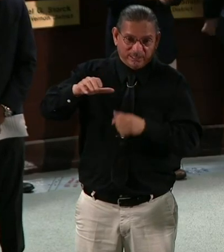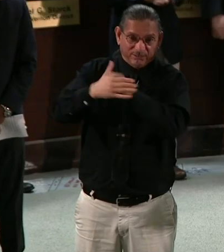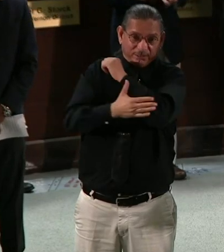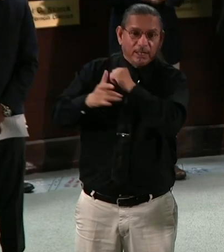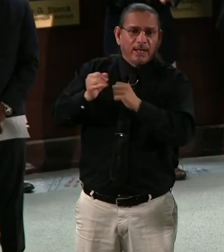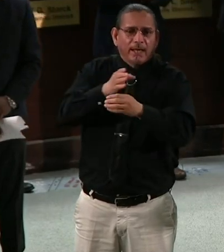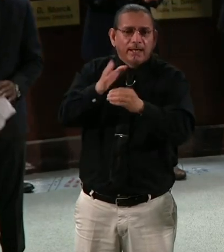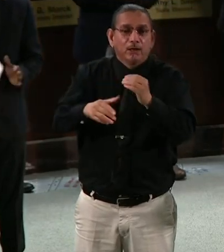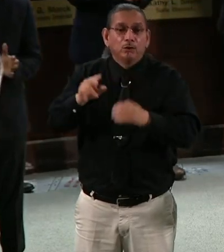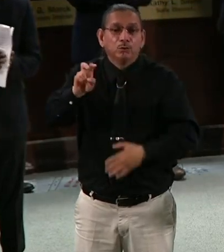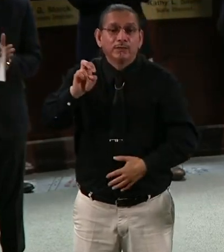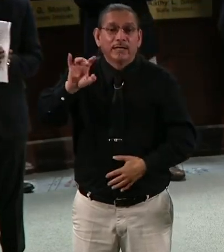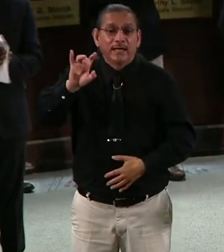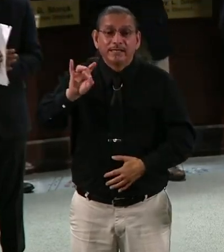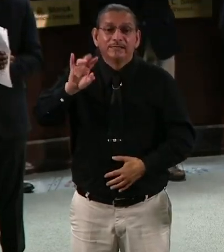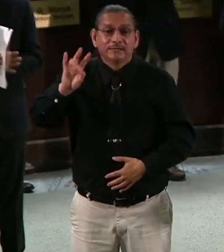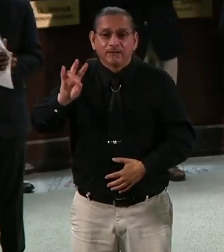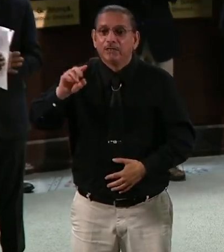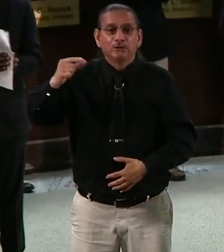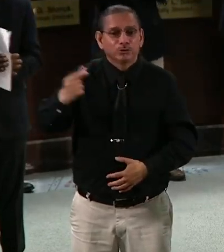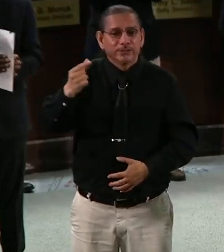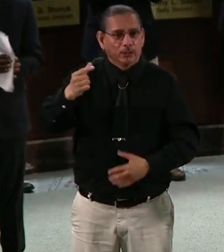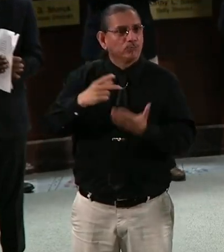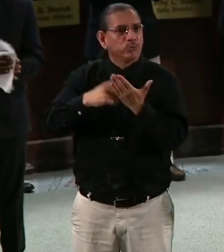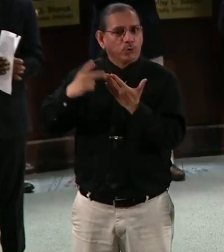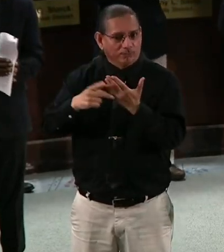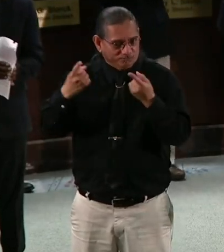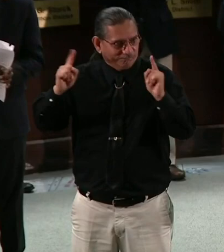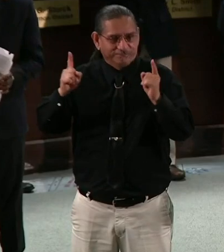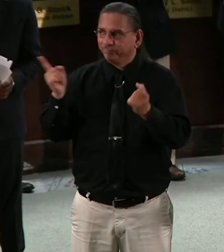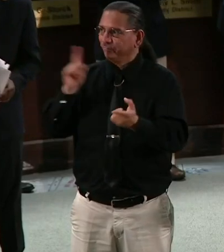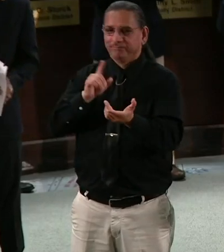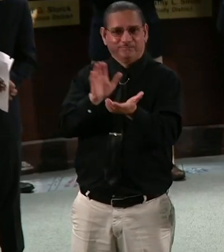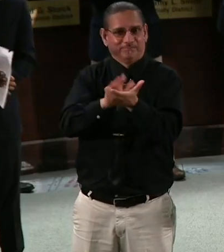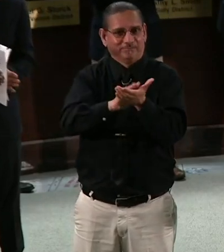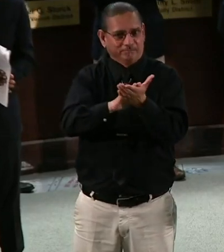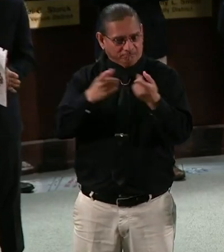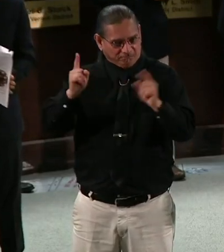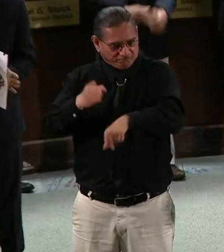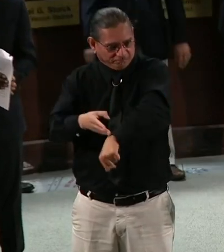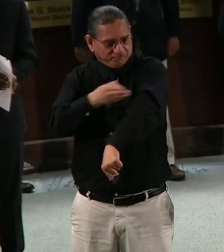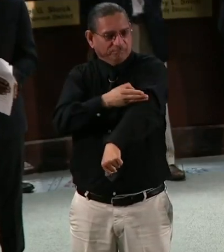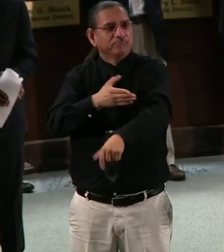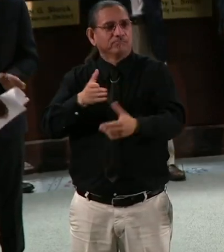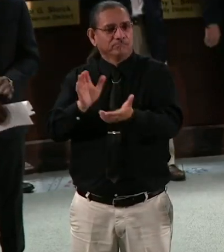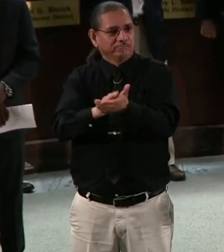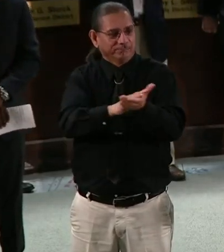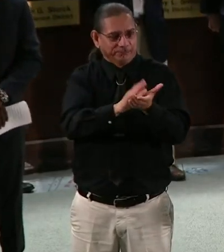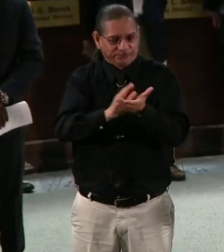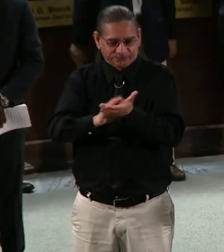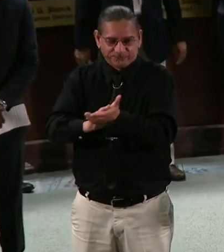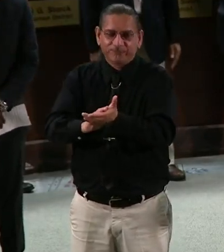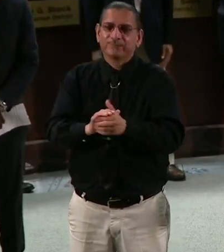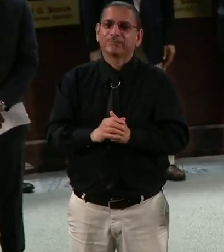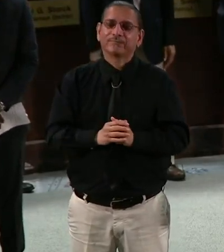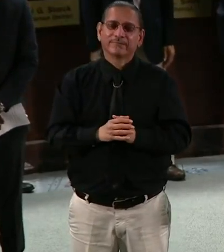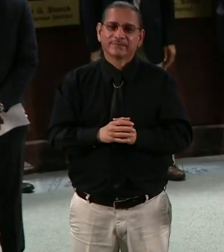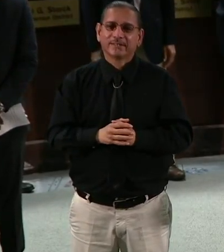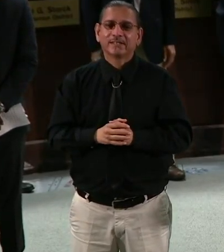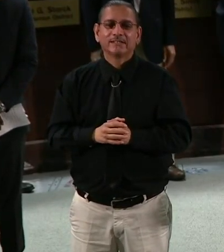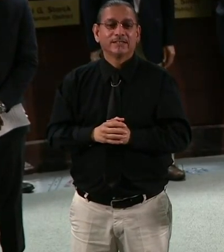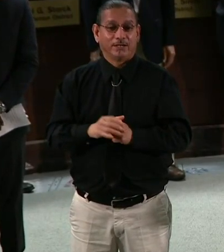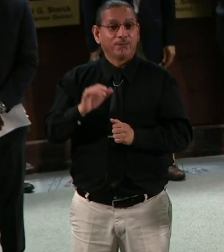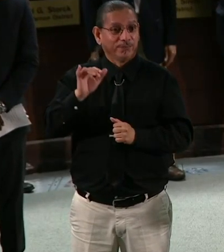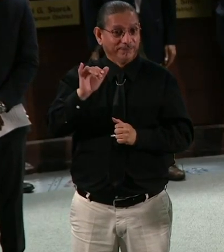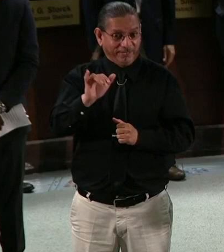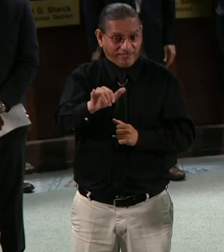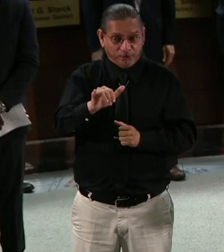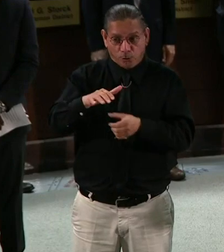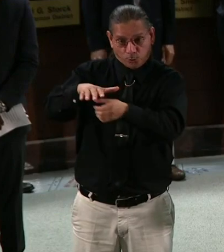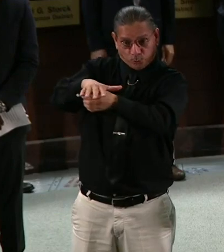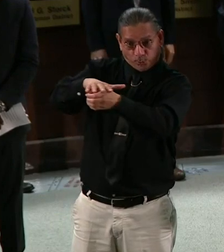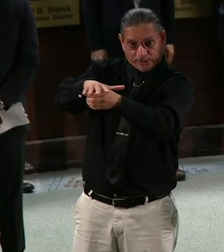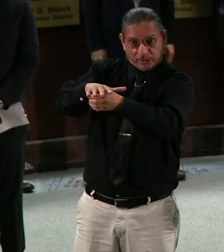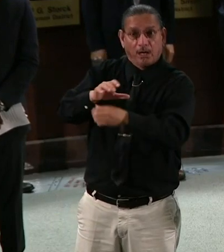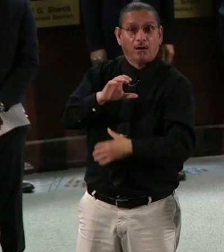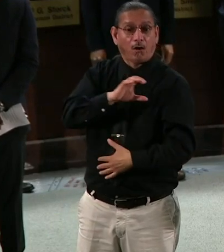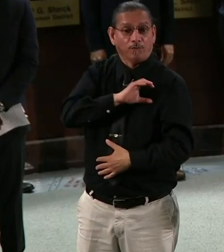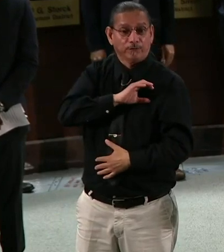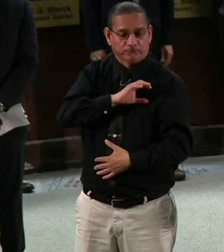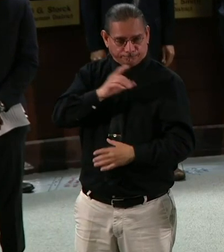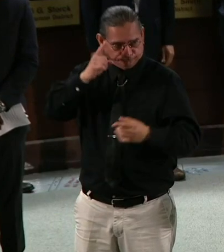IT'S TWO EIGHTY SEVEN G.